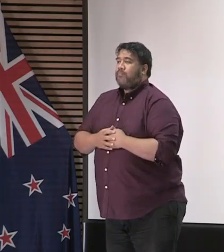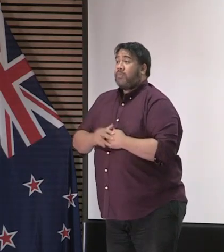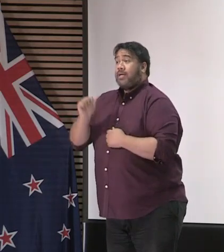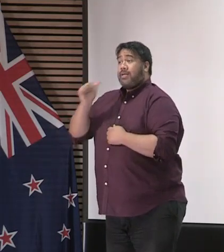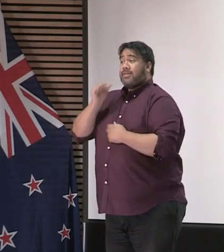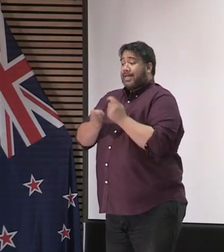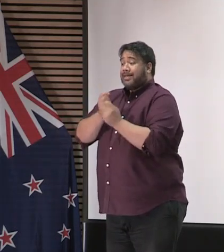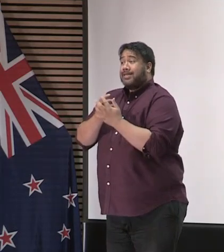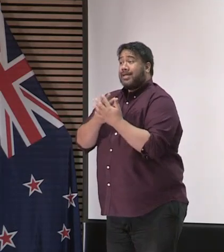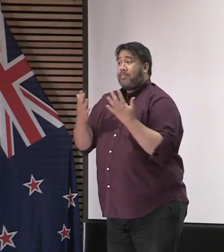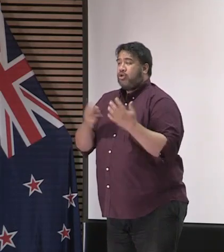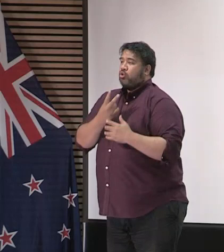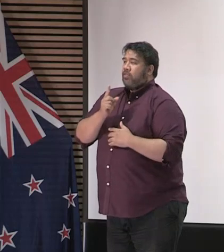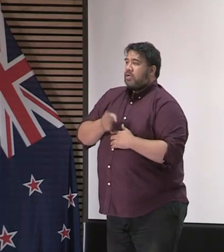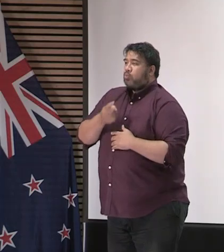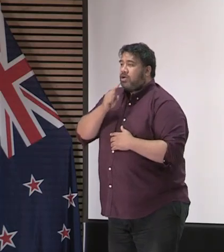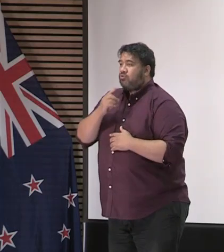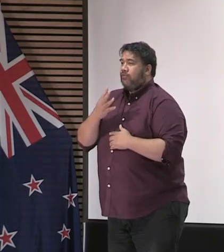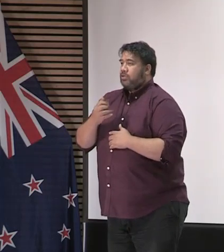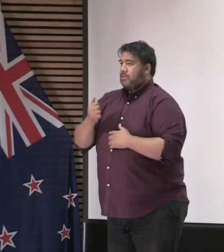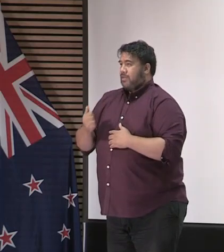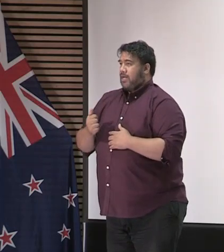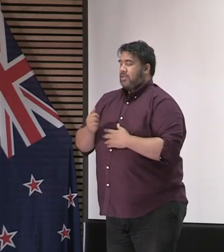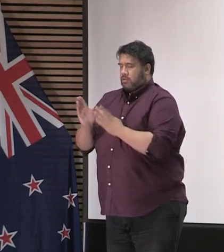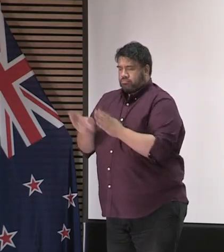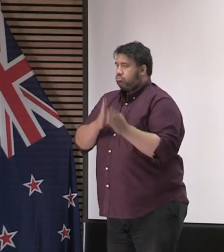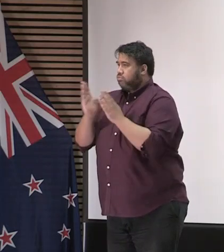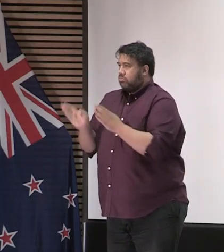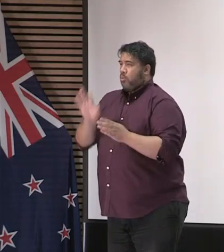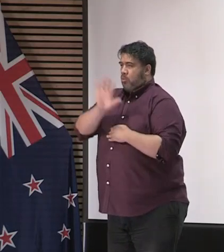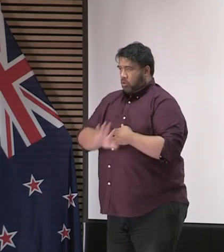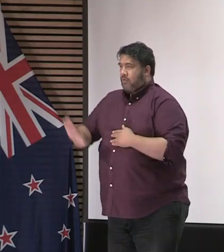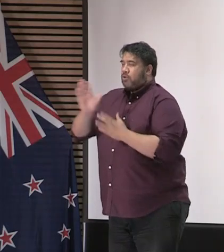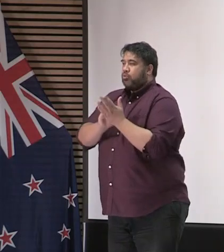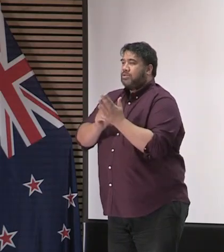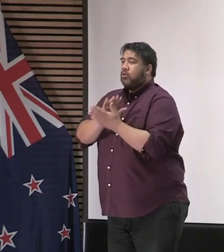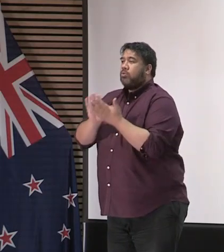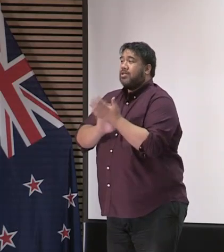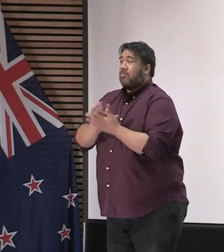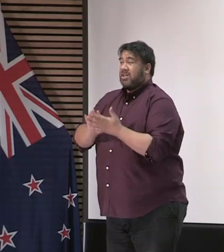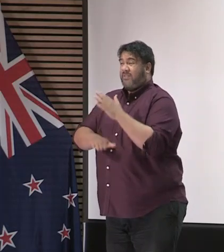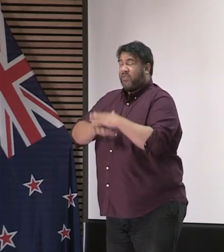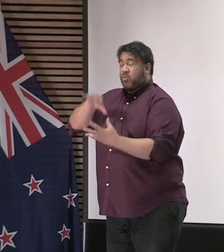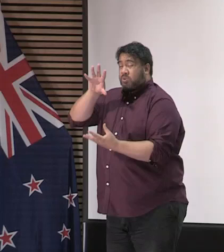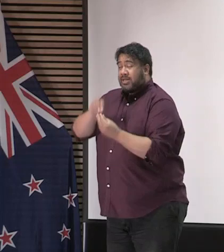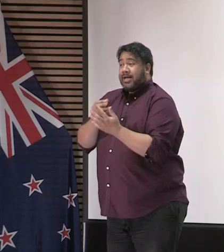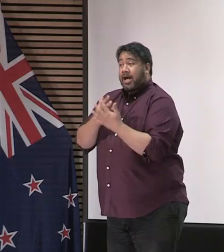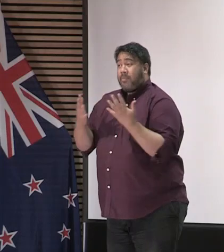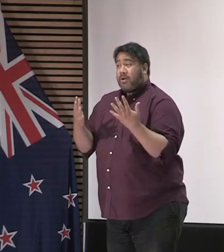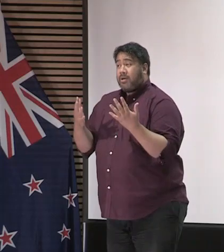their overall total.